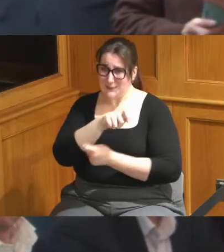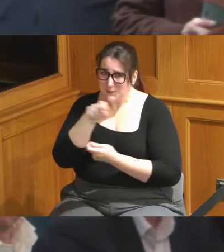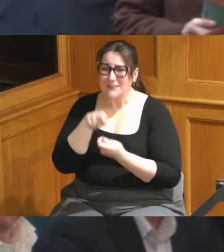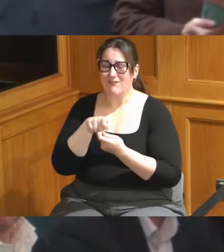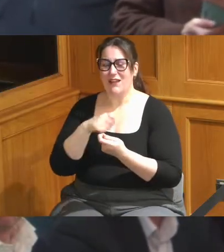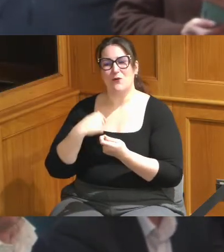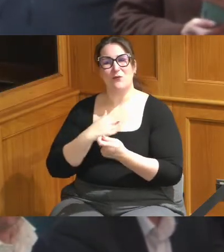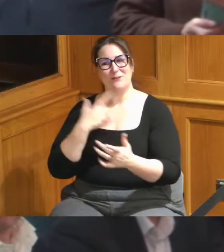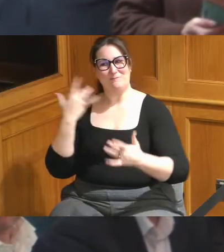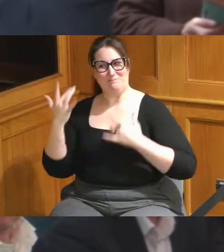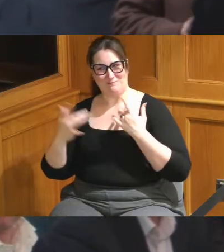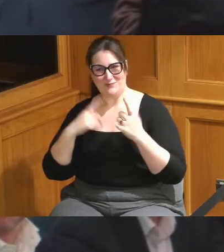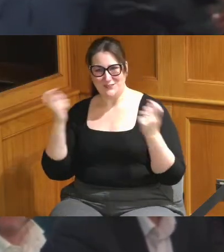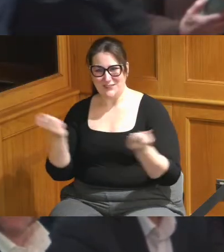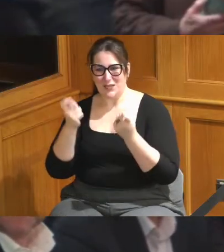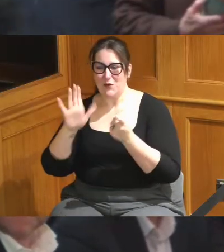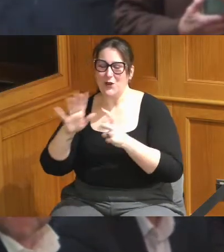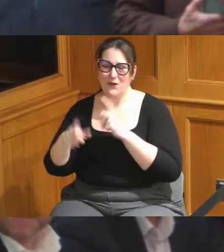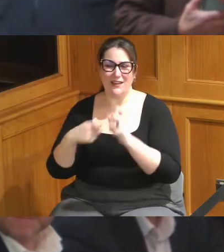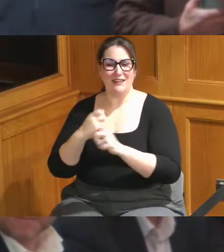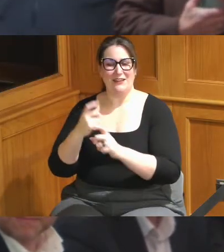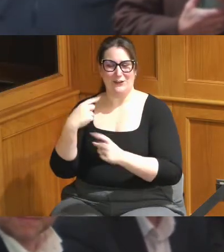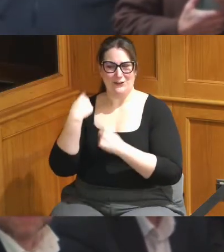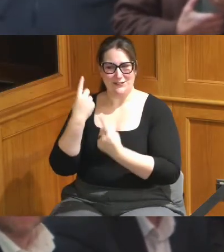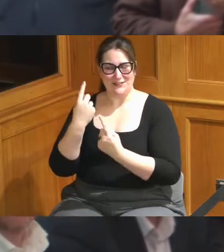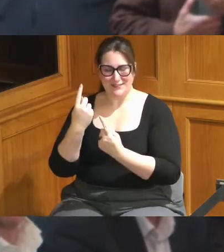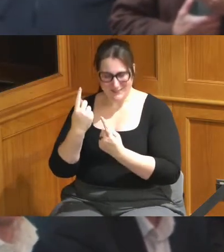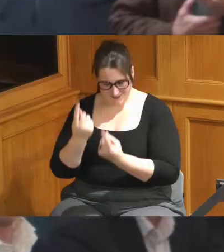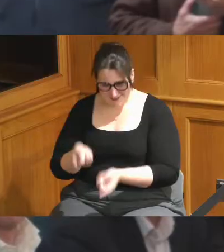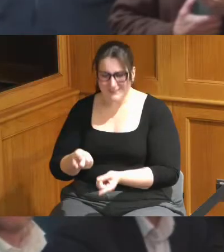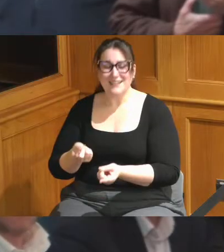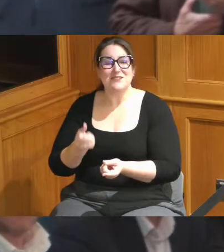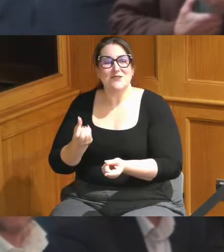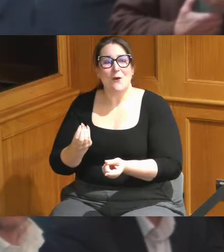thrilled to celebrate your years of service. And so with that, Commissioner, I'll go to the